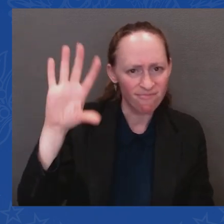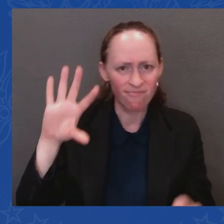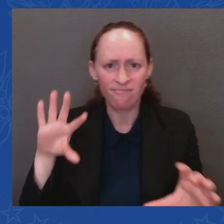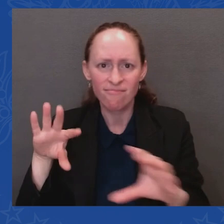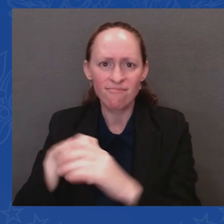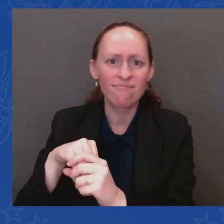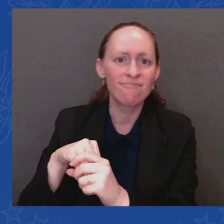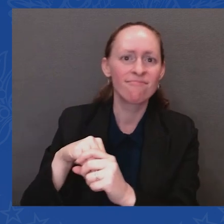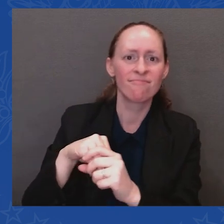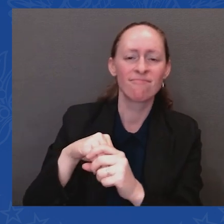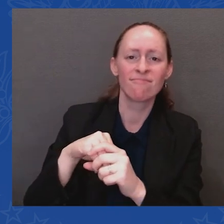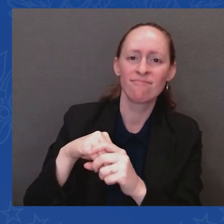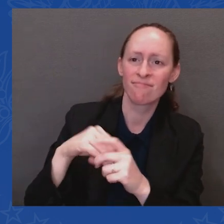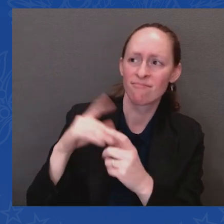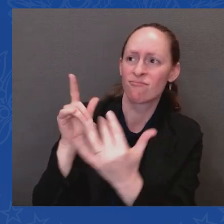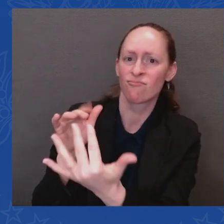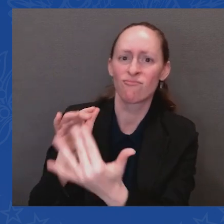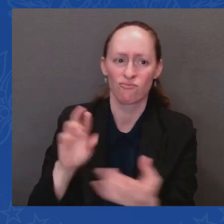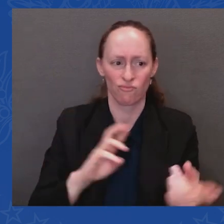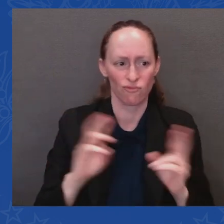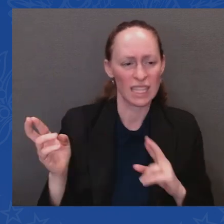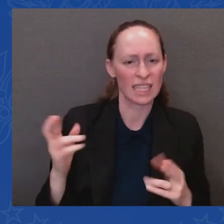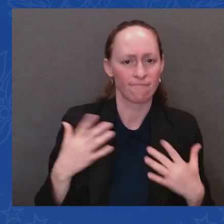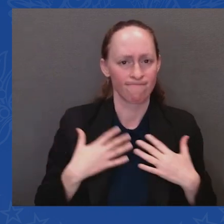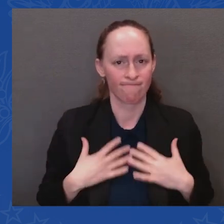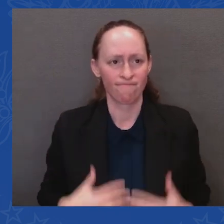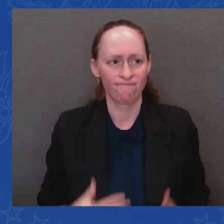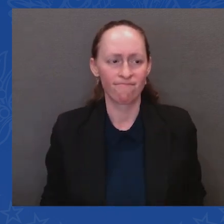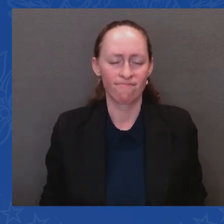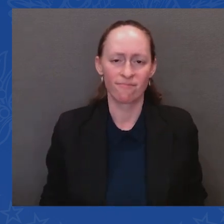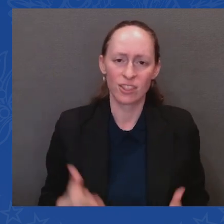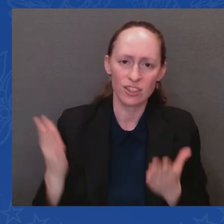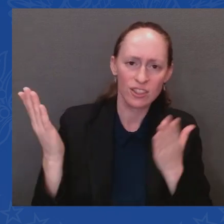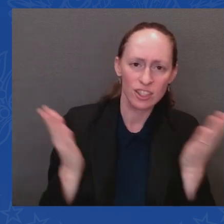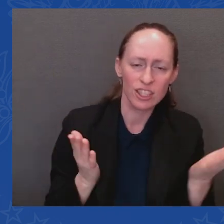and wear our nation's uniform. You'll defend our way of life